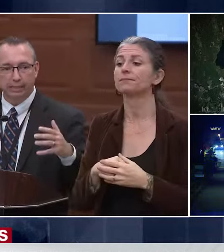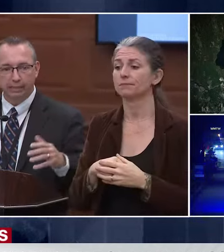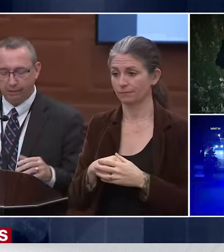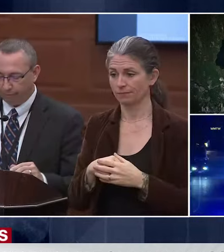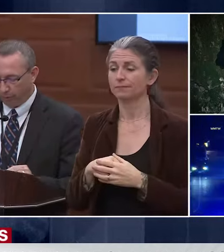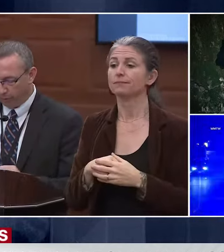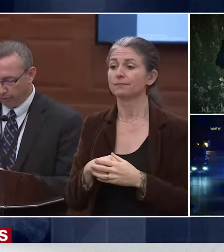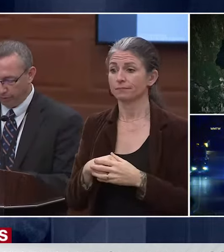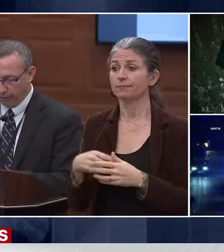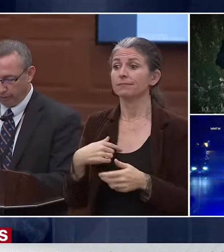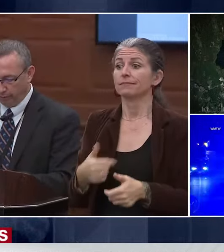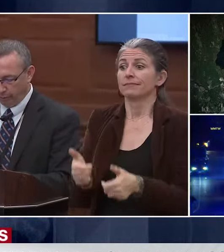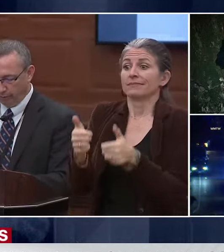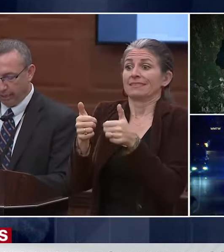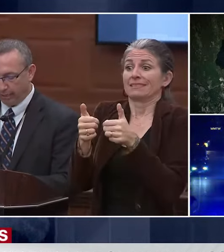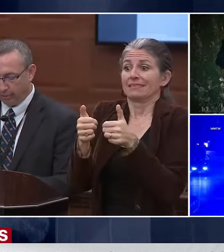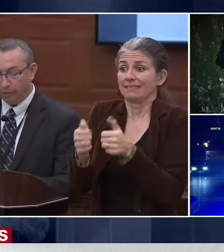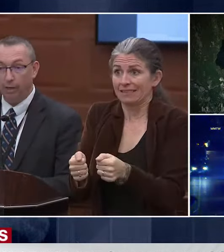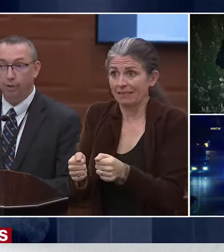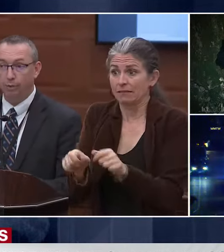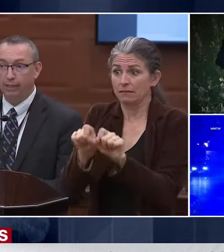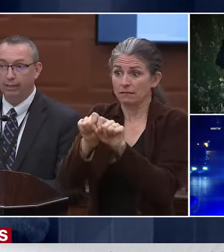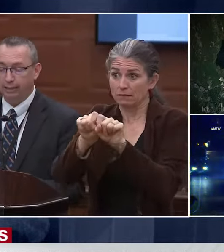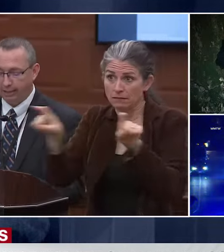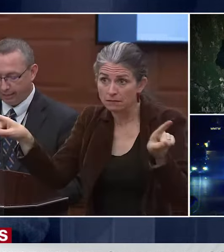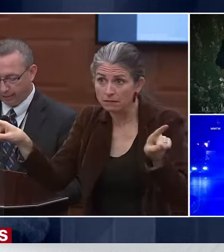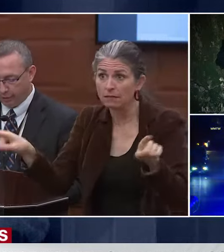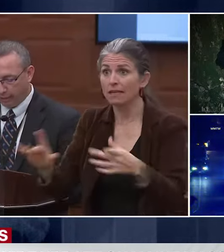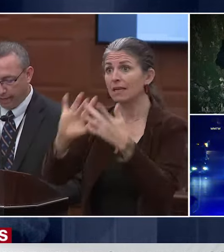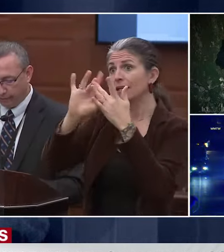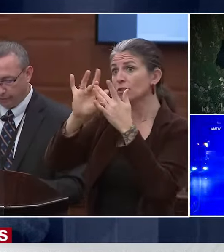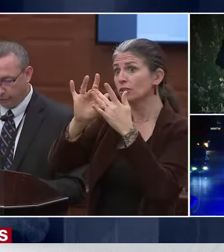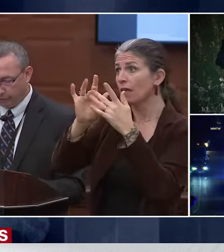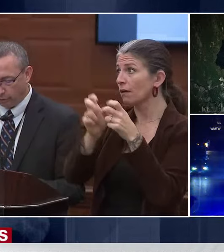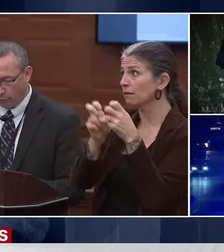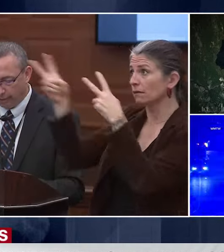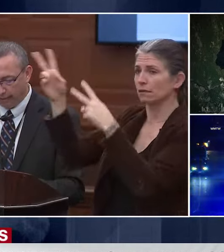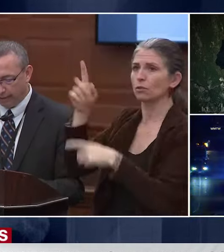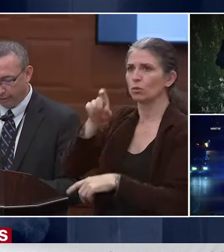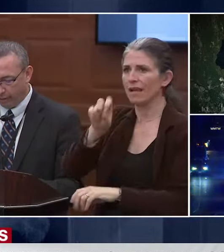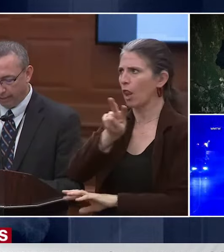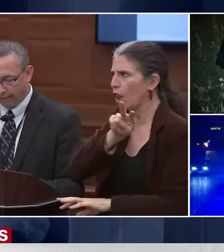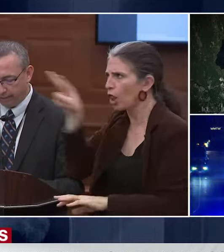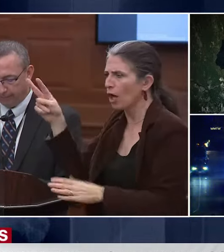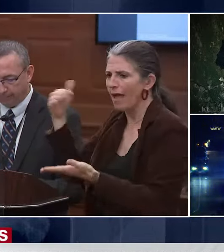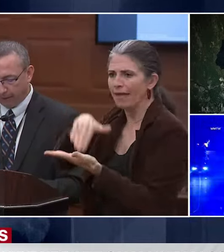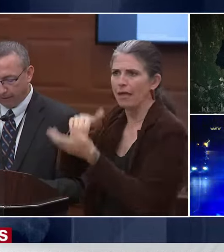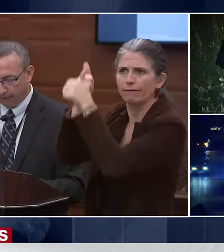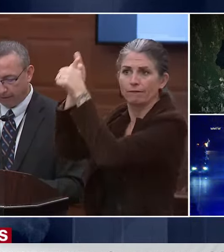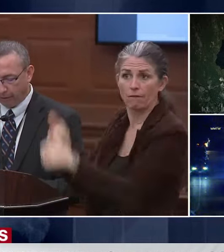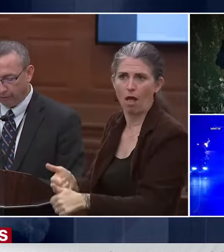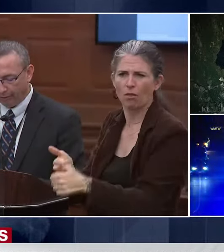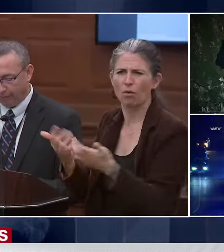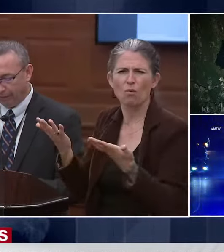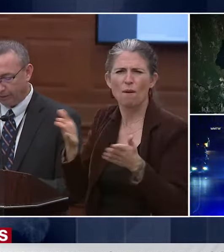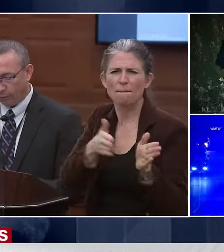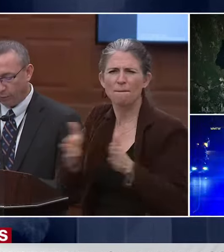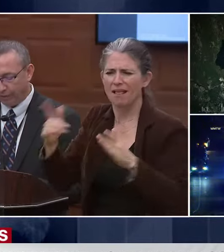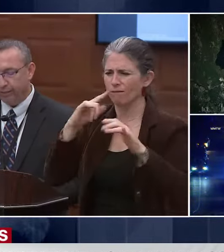WE'RE GOING TO PUT OUT A RELEASE, GOING TO BE A CELL PHONE, GEOFENCE RELEASED